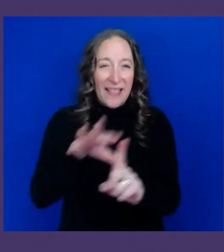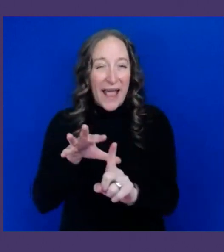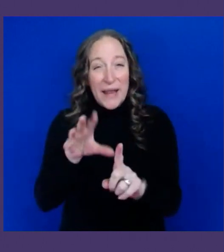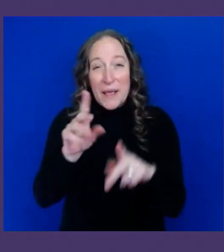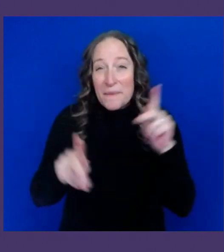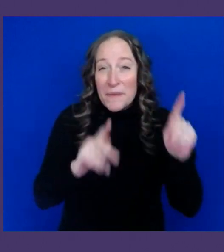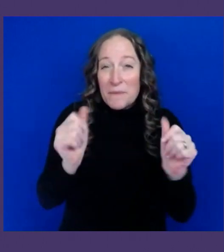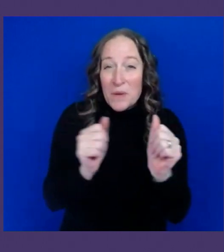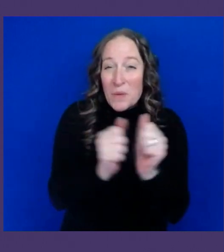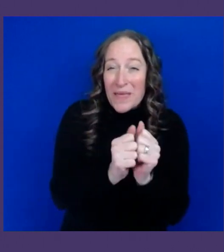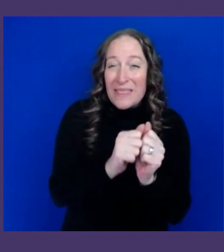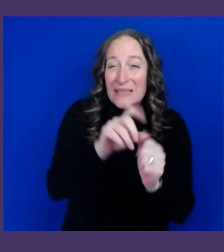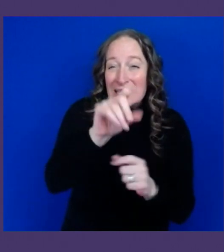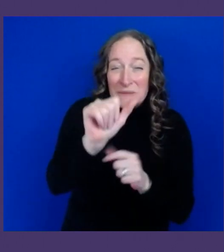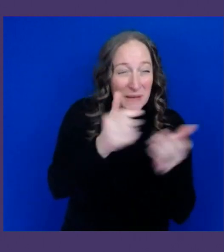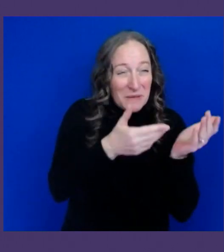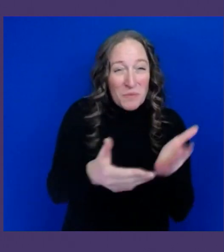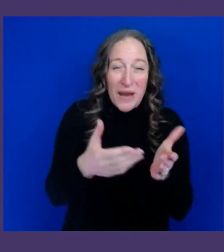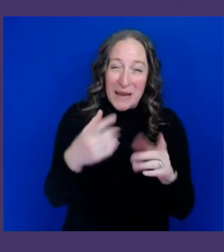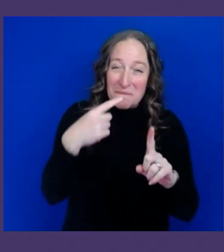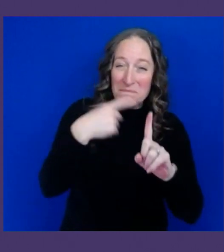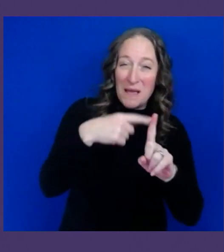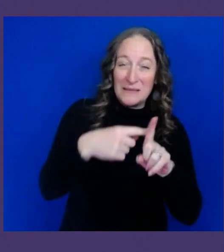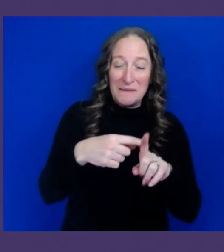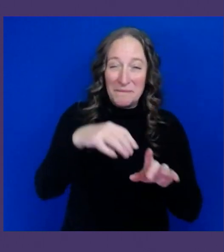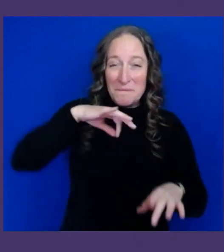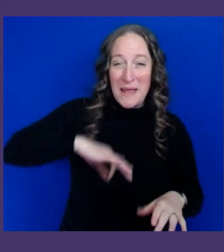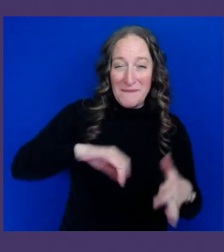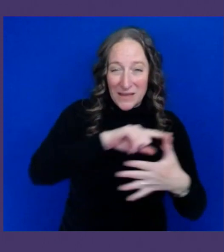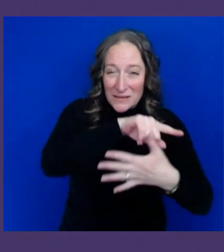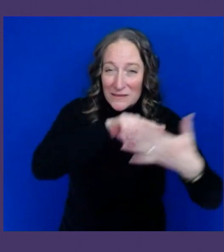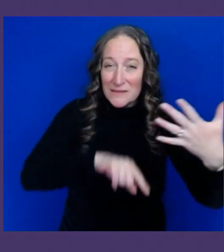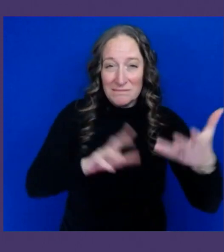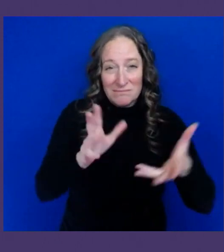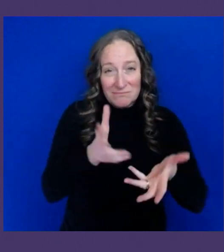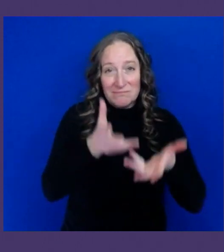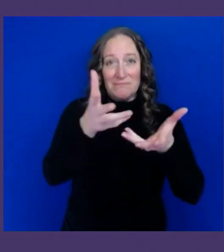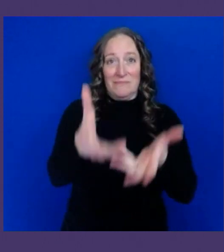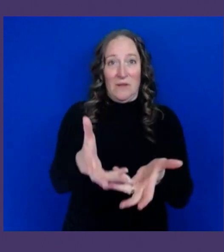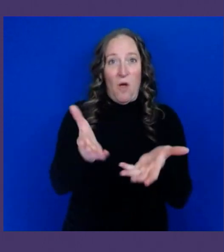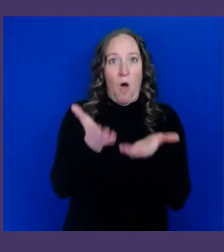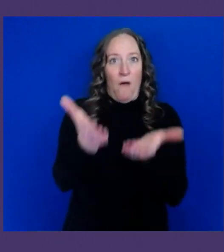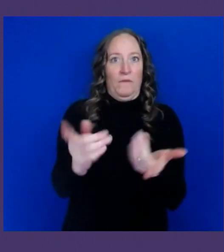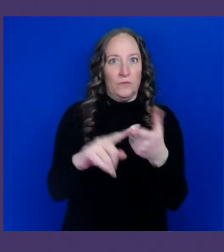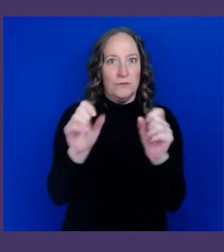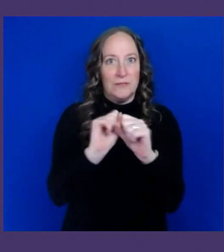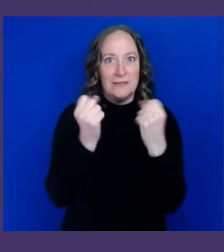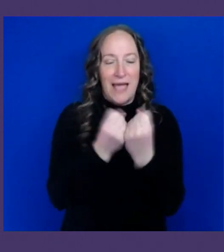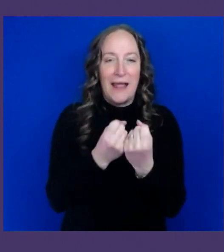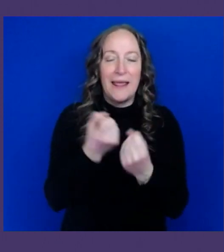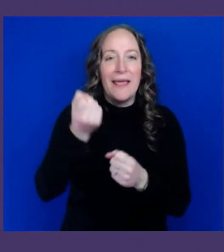bring to society as a whole. While legislation like the Accessible Canada Act,